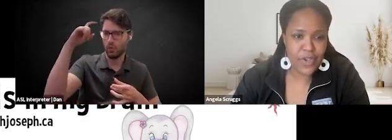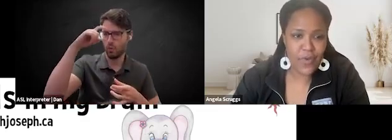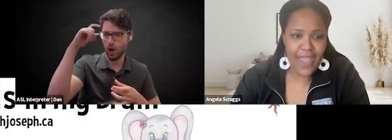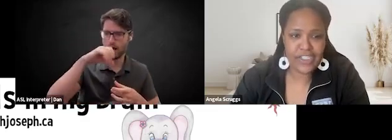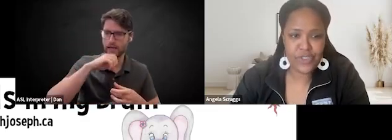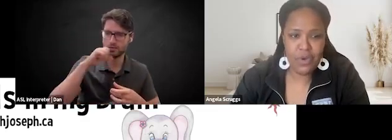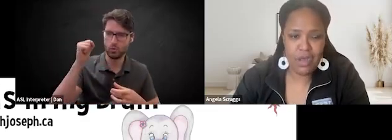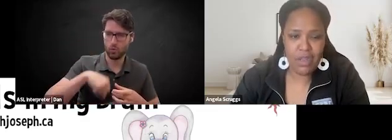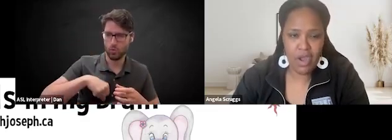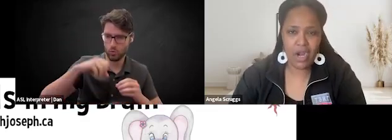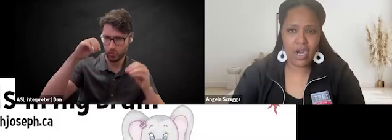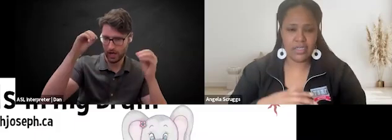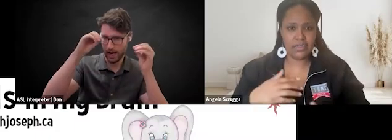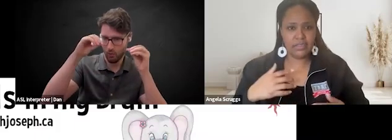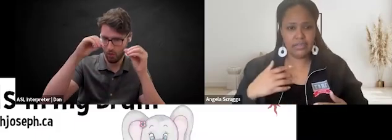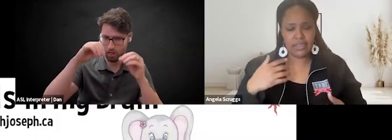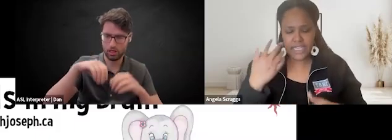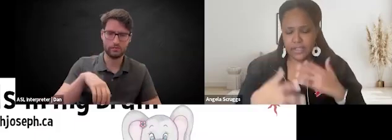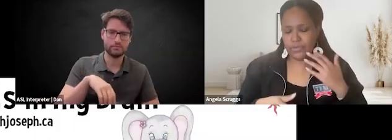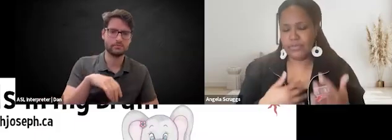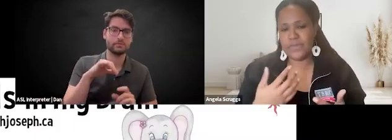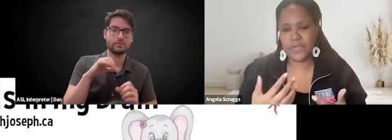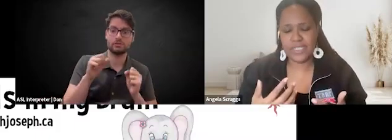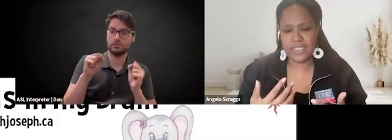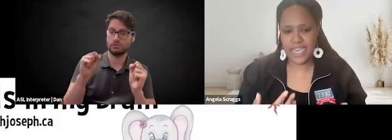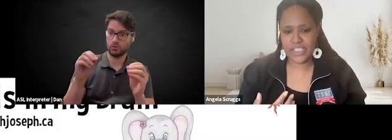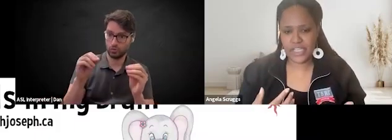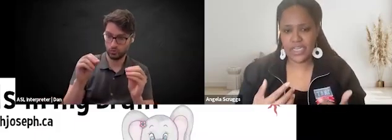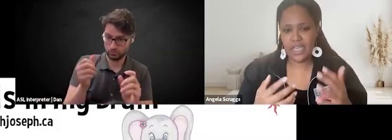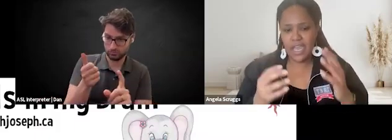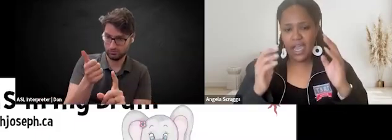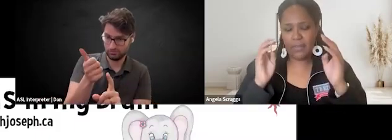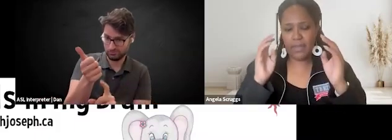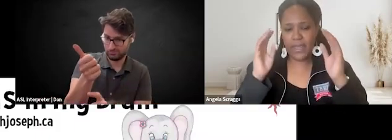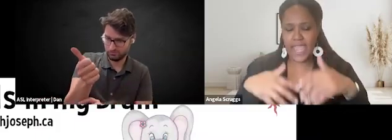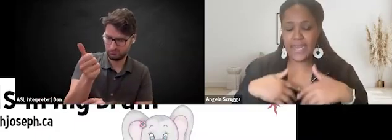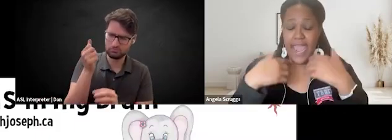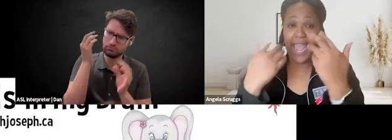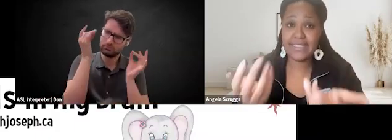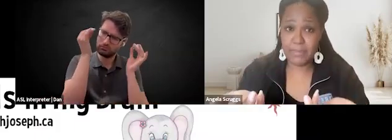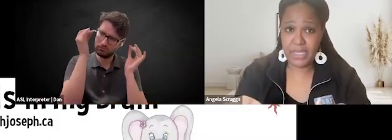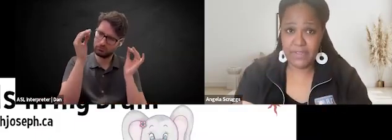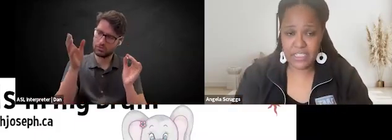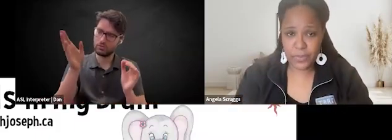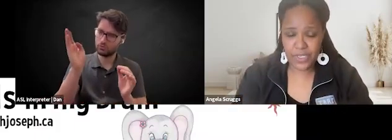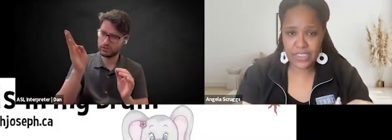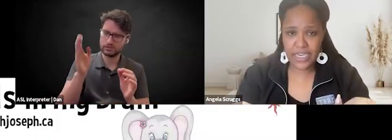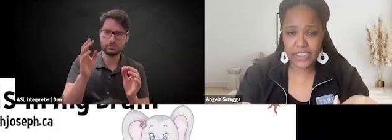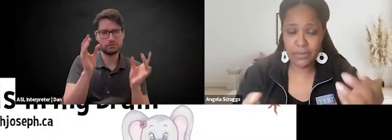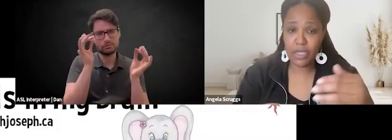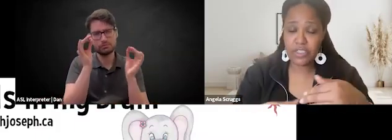So as you all are thinking through this presentation, um... and, and-- as I'm giving this presentation,